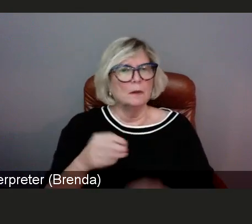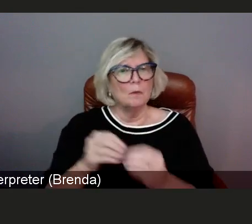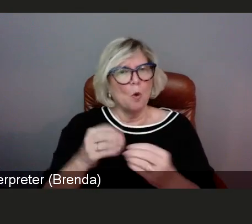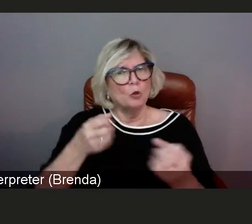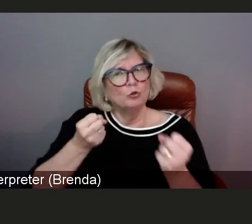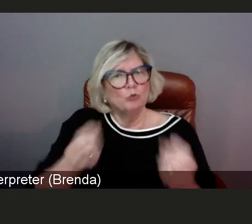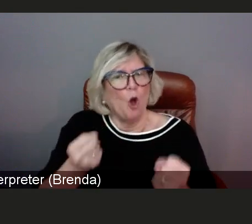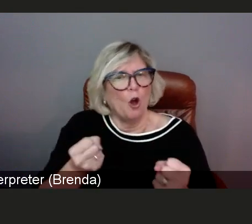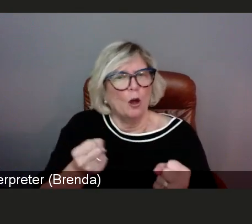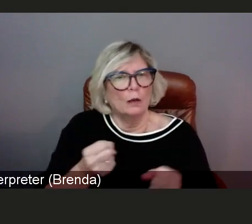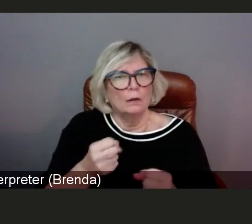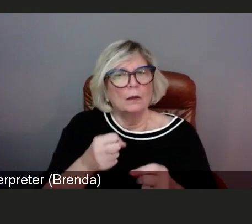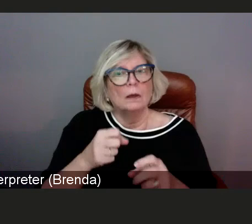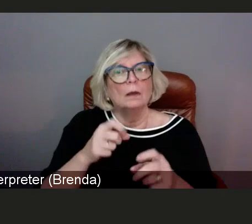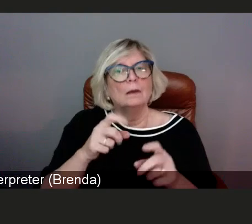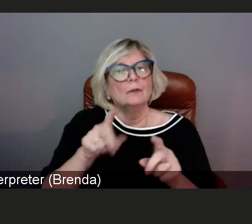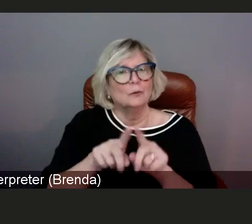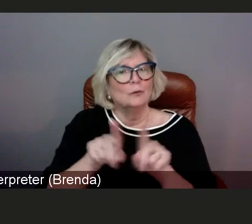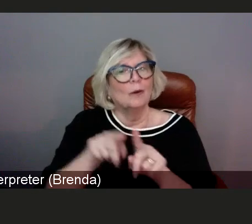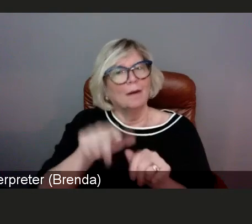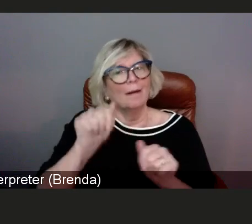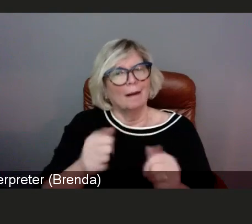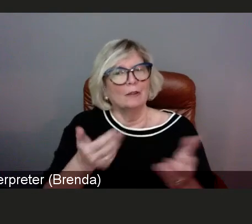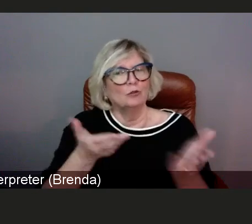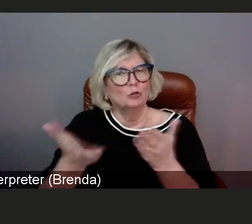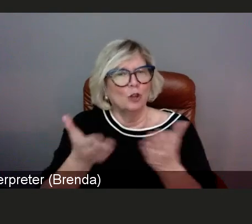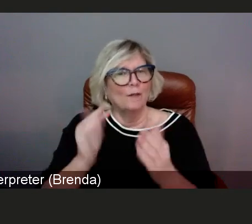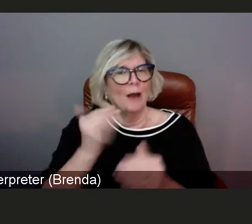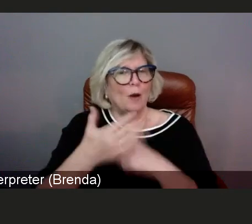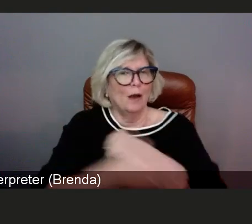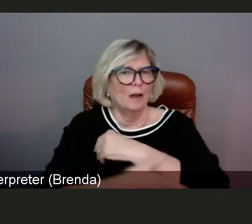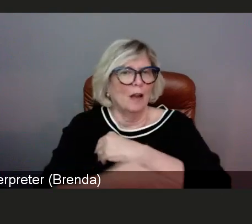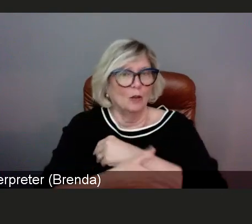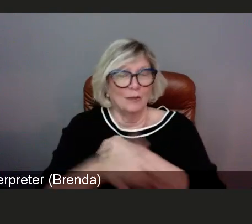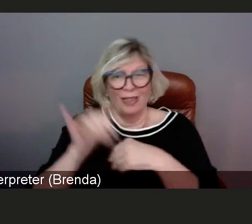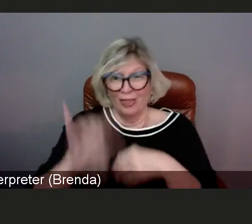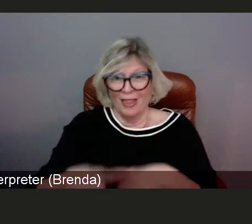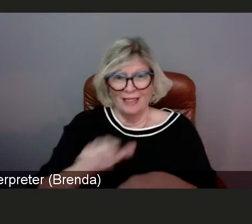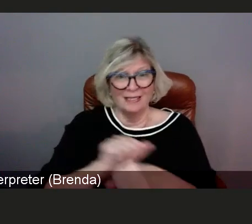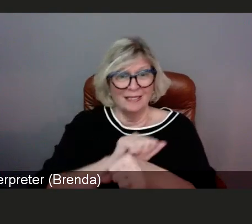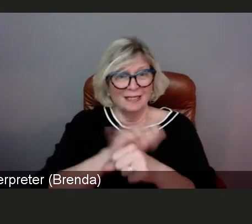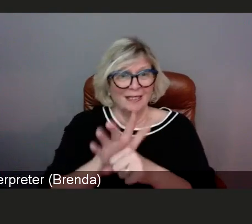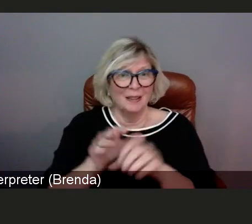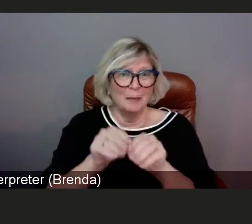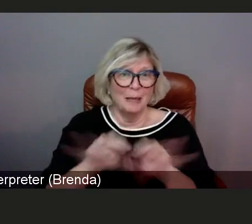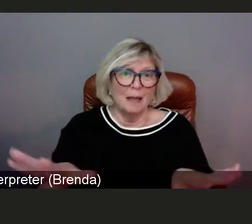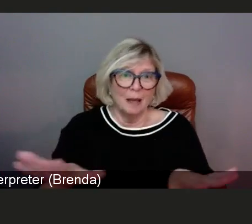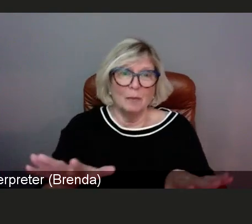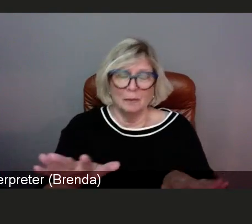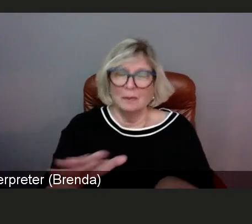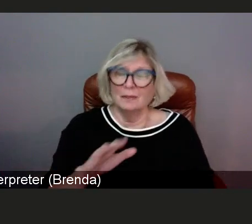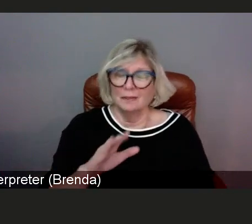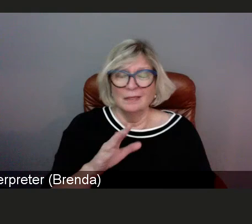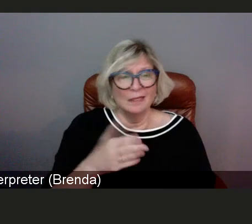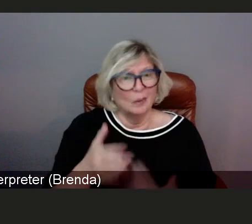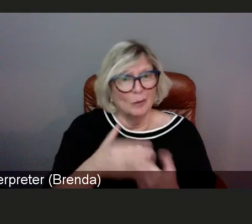Now, this pandemic in the last year has also been sort of a hell week for those of us here